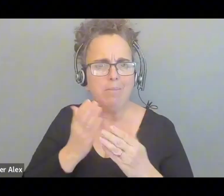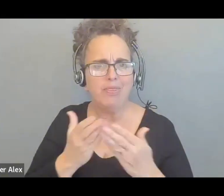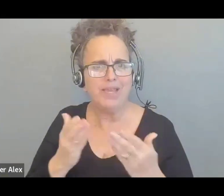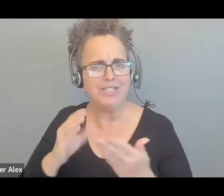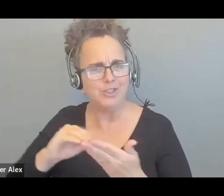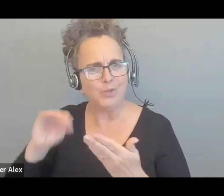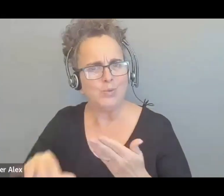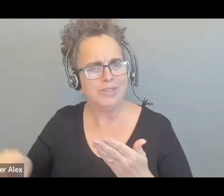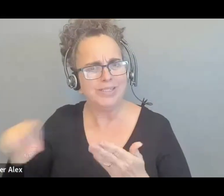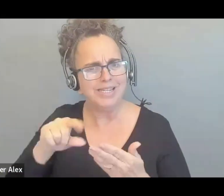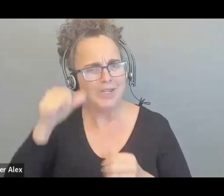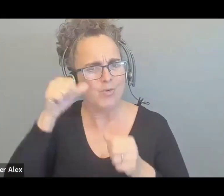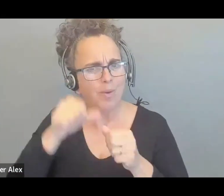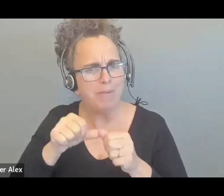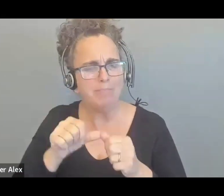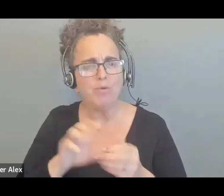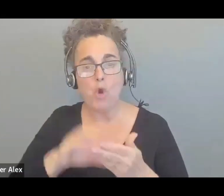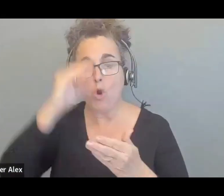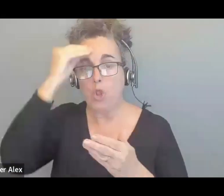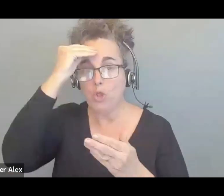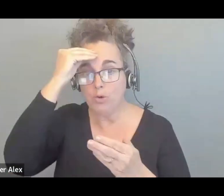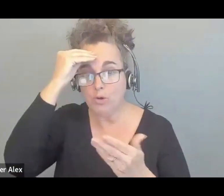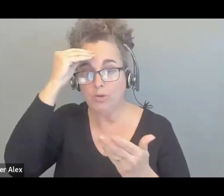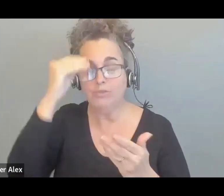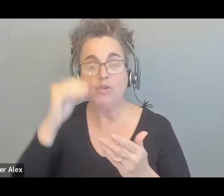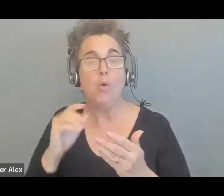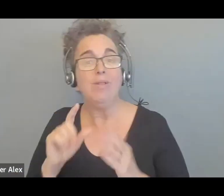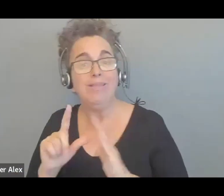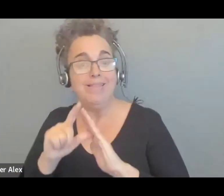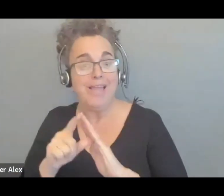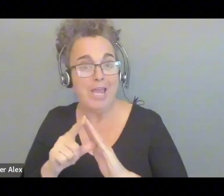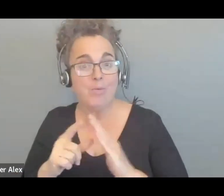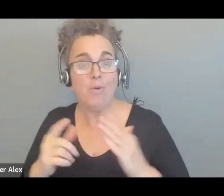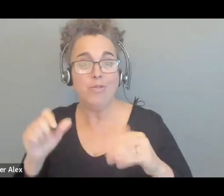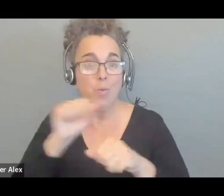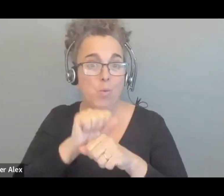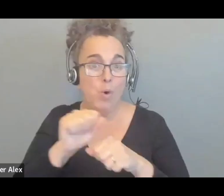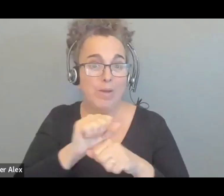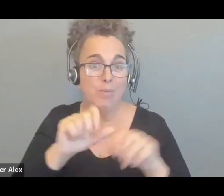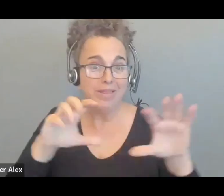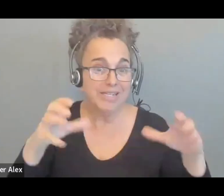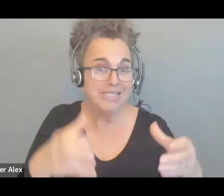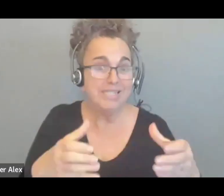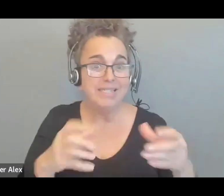to remember or to learn so that when they're interacting with a dedicated accessibility professional,